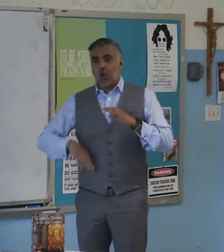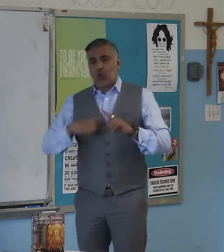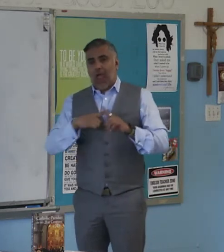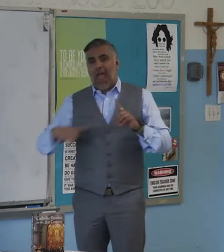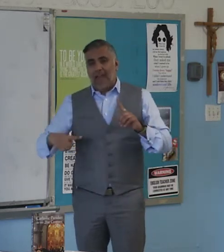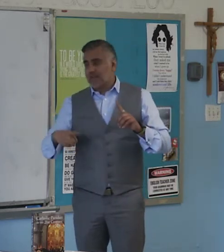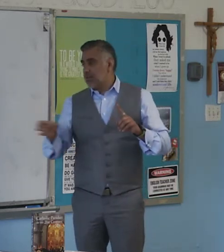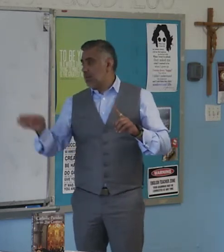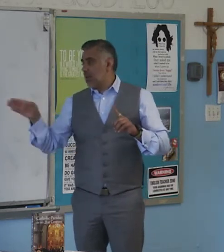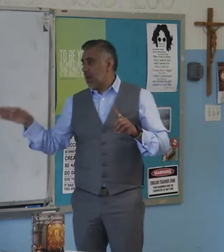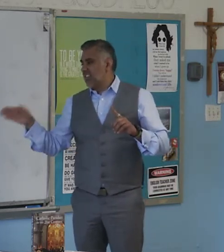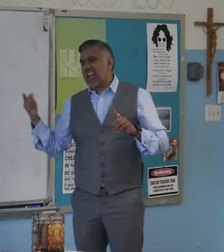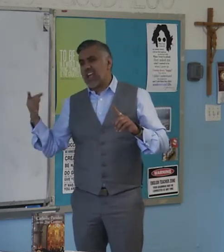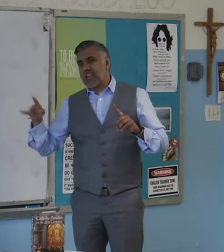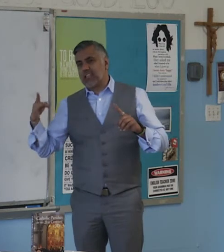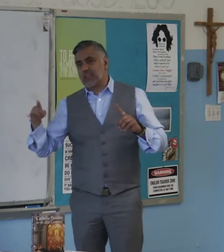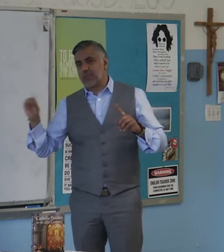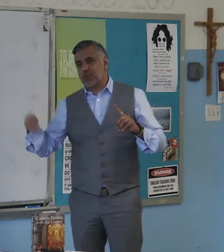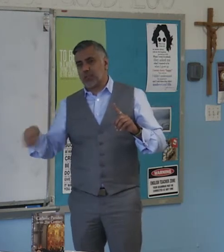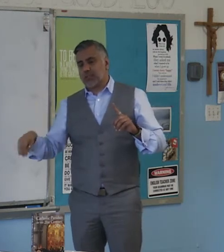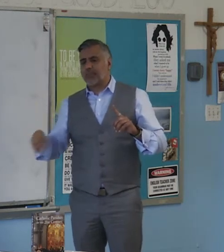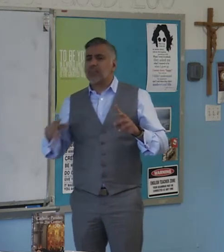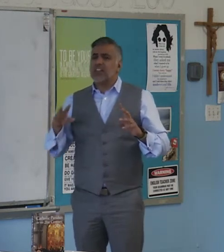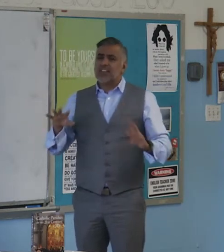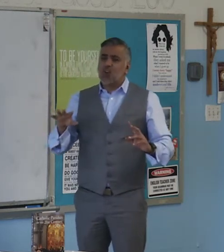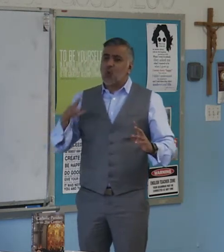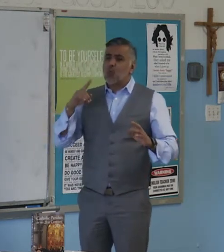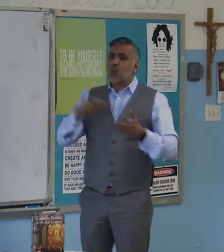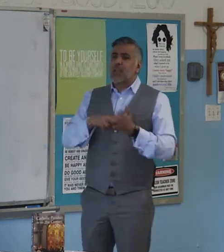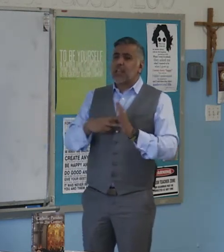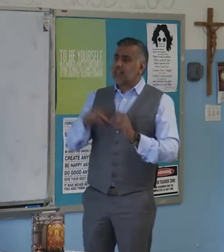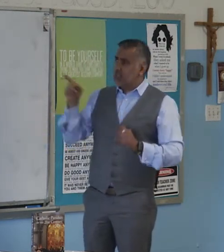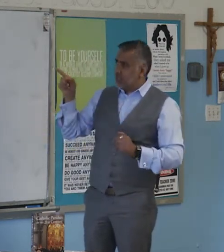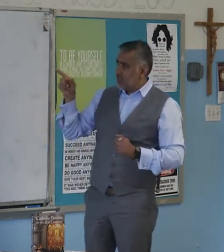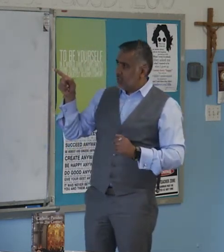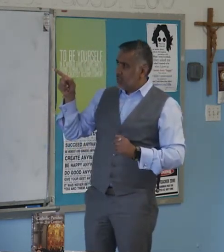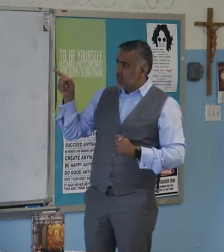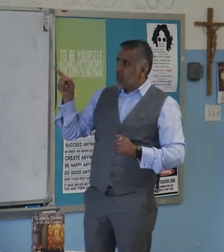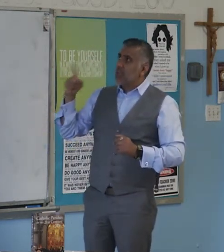"very much so," is the 18%. So what we find is in the provision of some